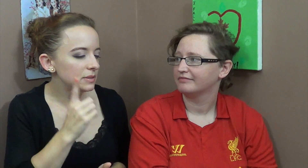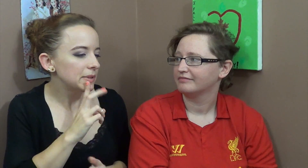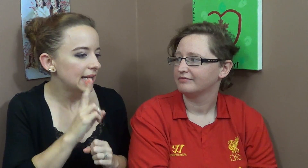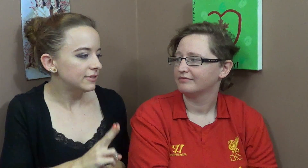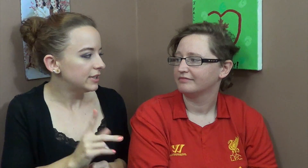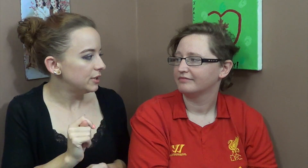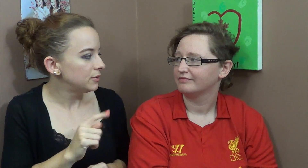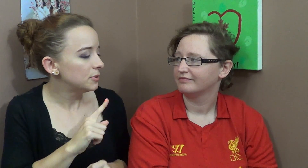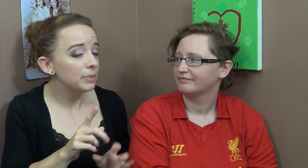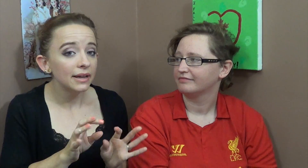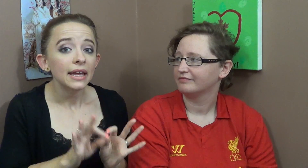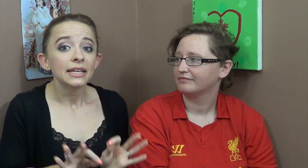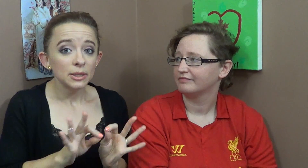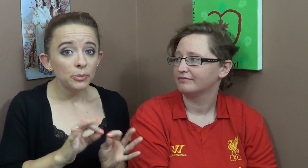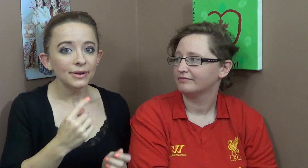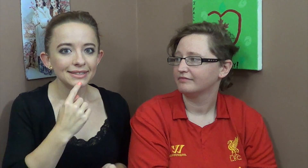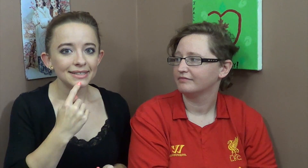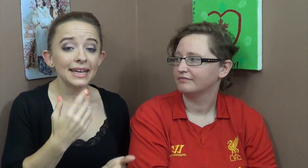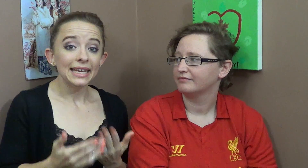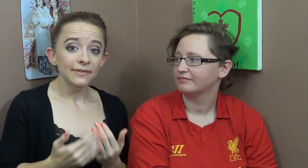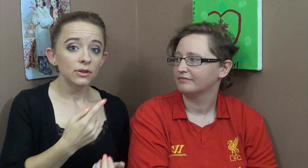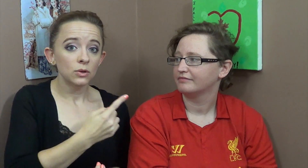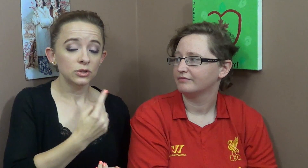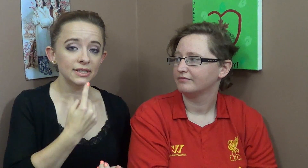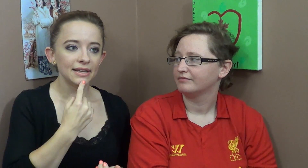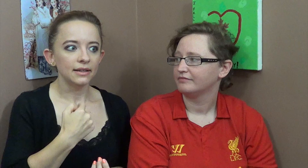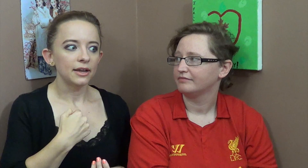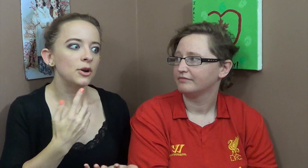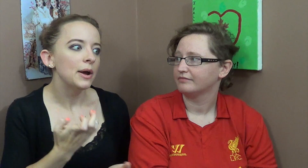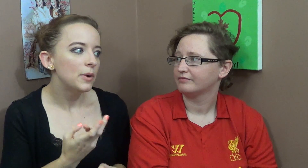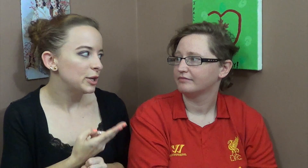you just really have to get used to it. But it's important to say even though she said like you know